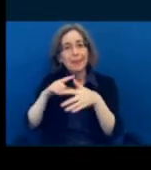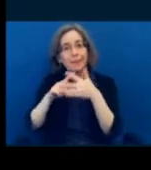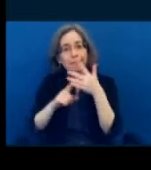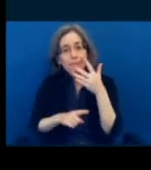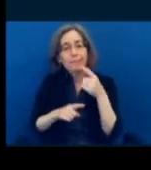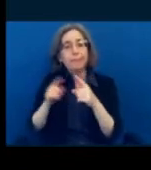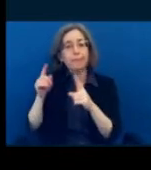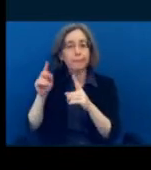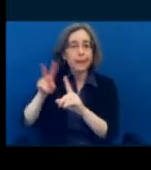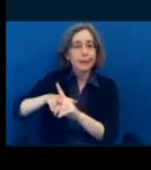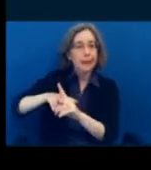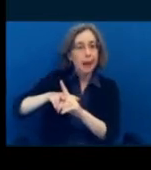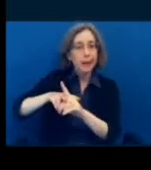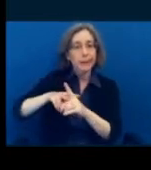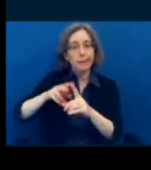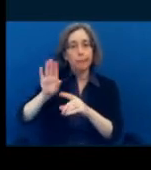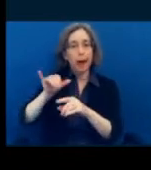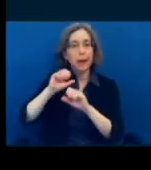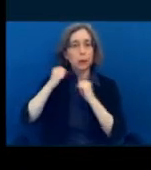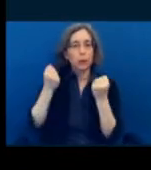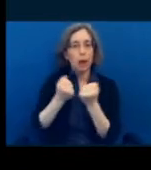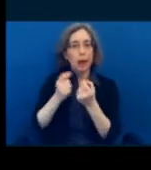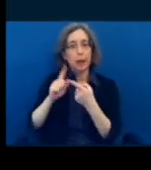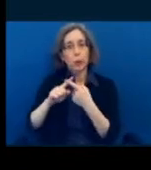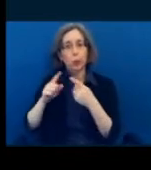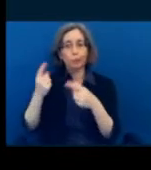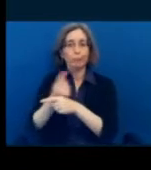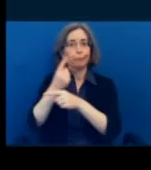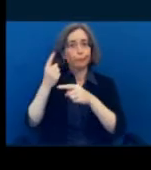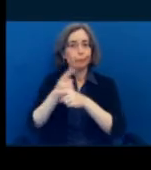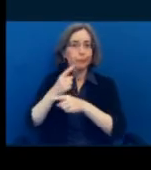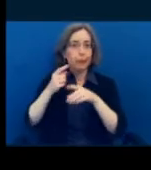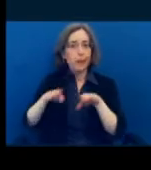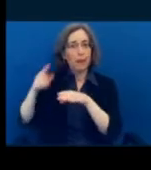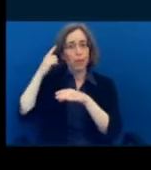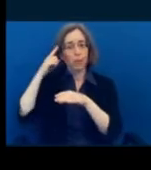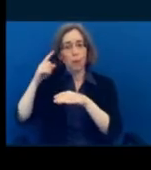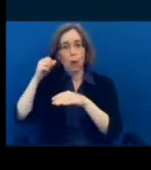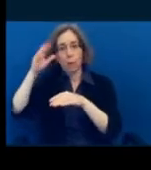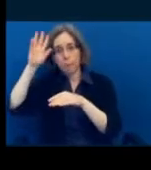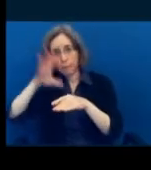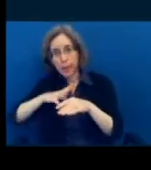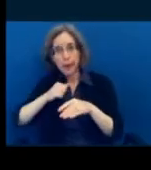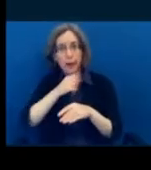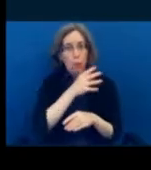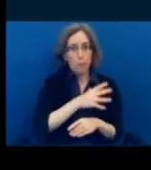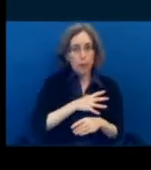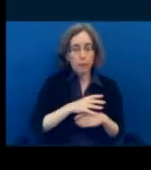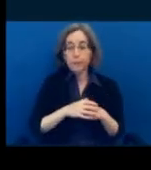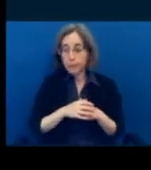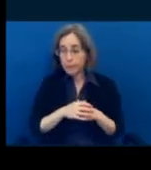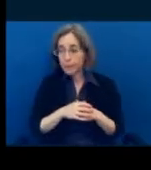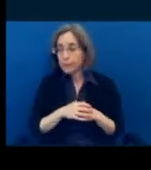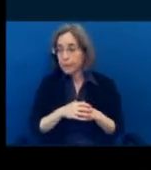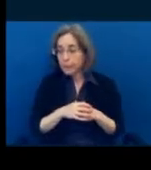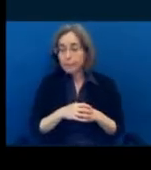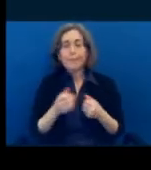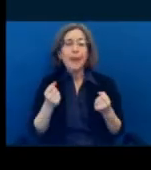APPROPRIATE FOR MEN AND WOMEN. EVEN WITHIN BIOLOGICAL SEX, THERE ARE MANY FACTORS THAT INFLUENCE 1'S PHYSIOLOGICAL